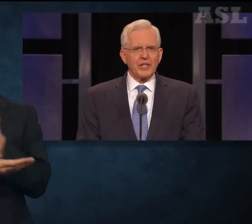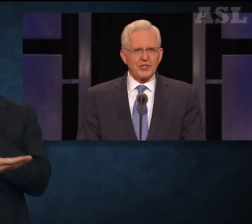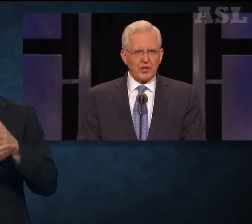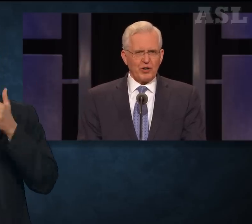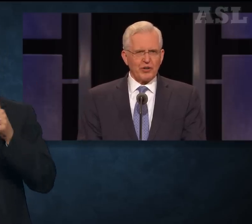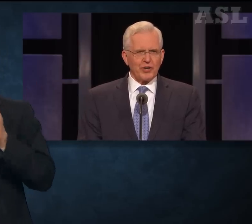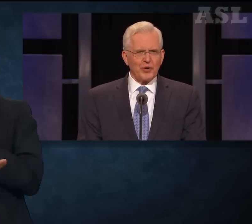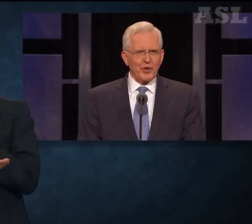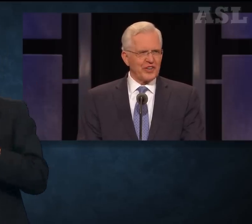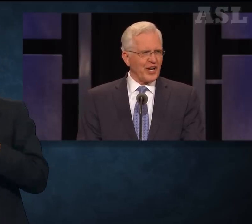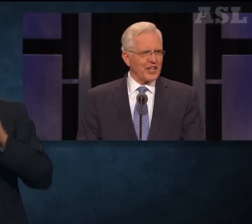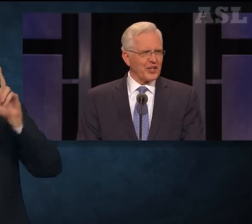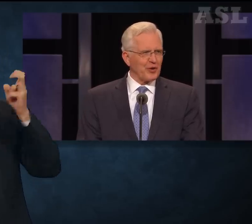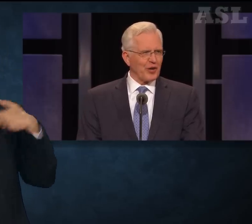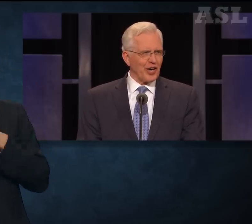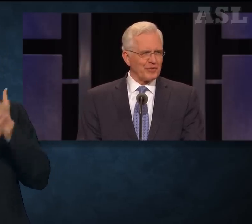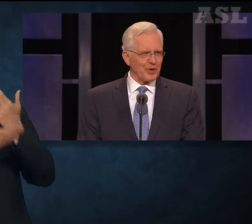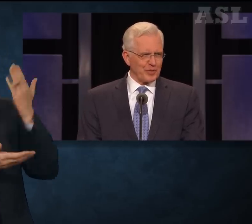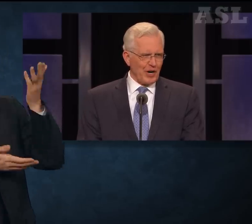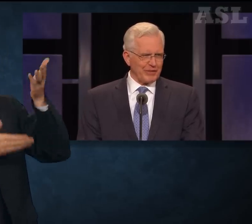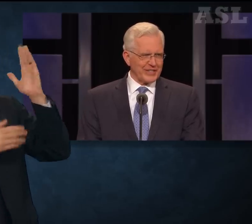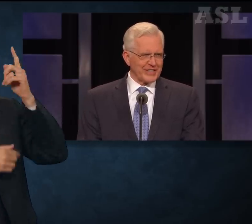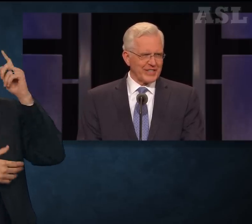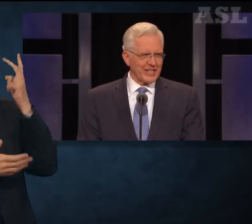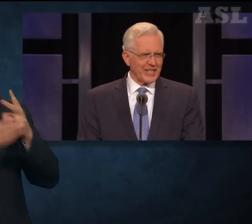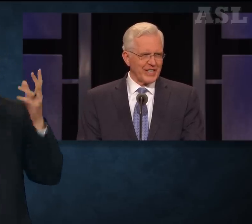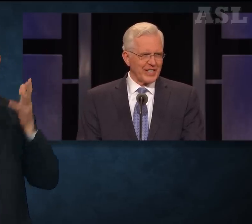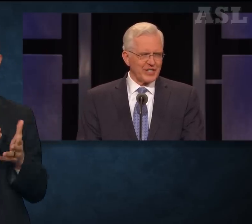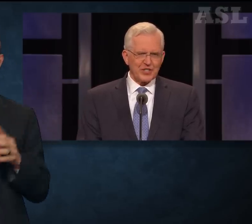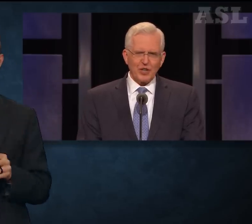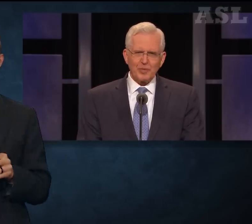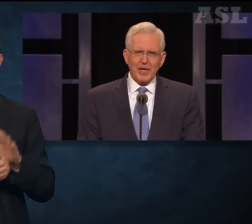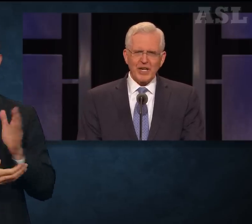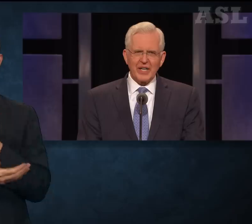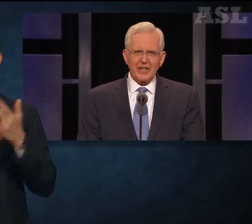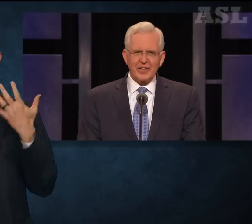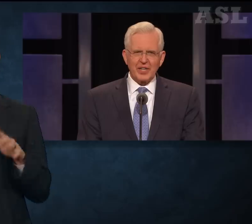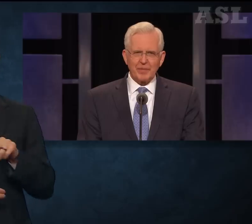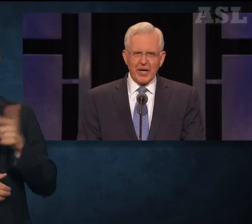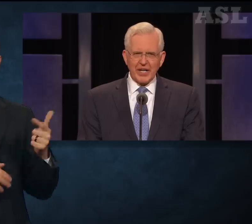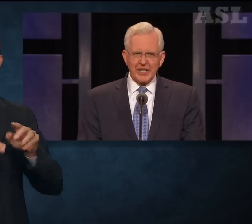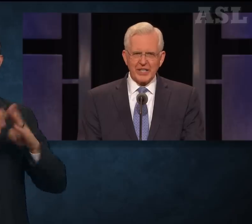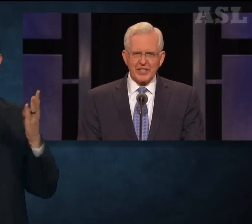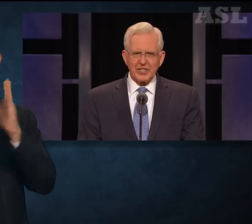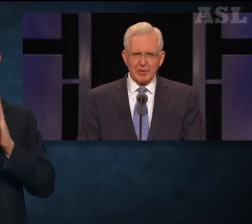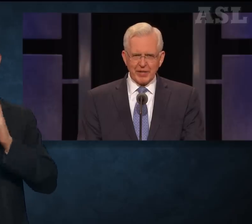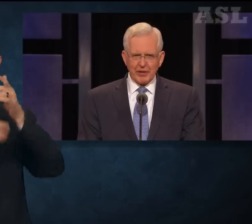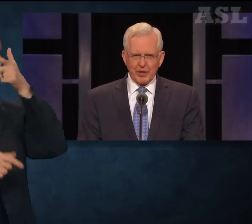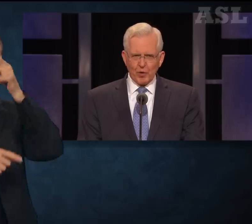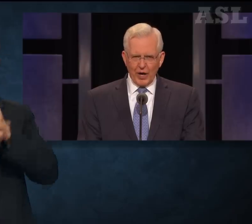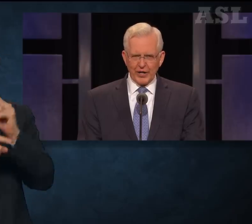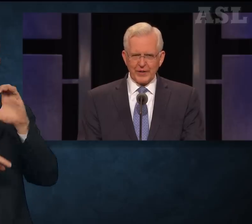ORGAN. WE WILL BEGIN WITH THE CHOIR